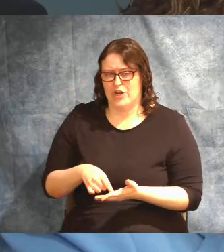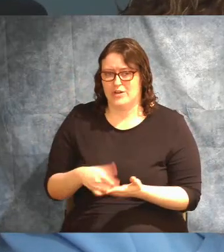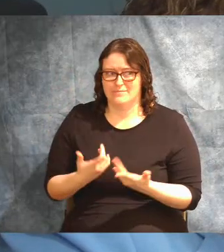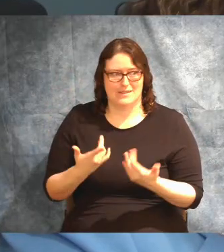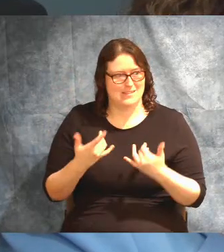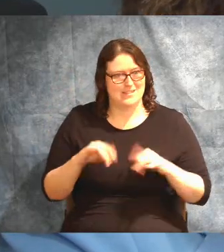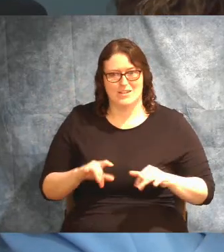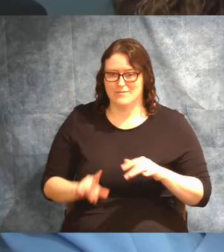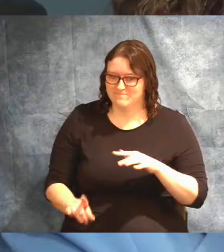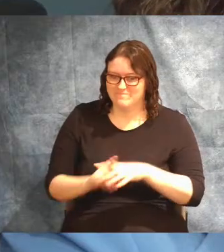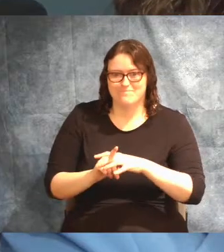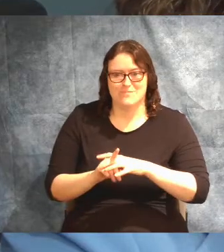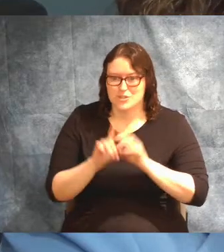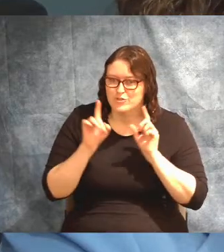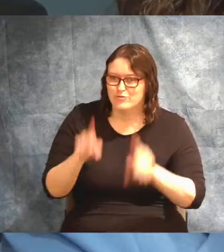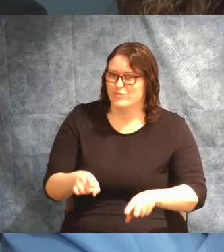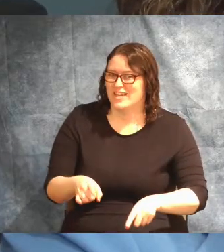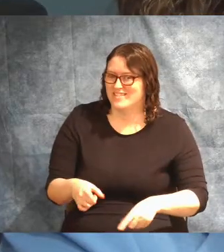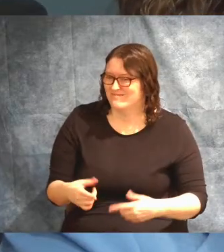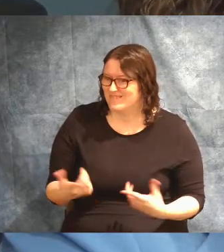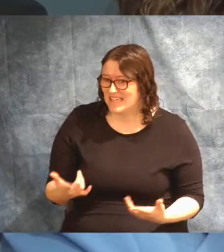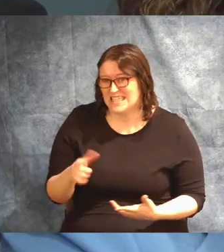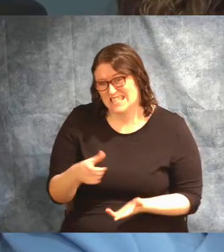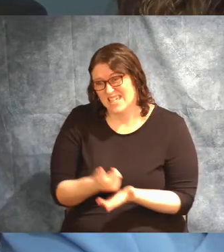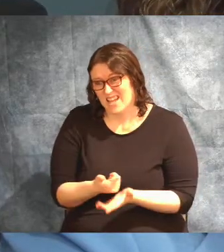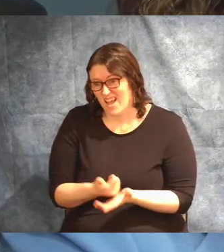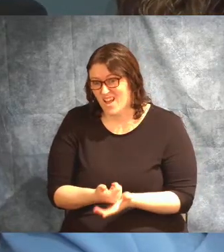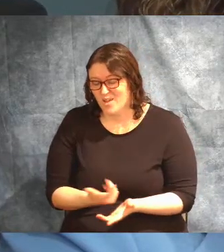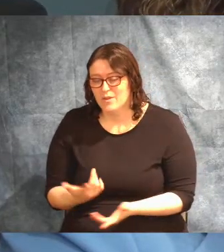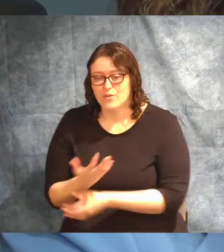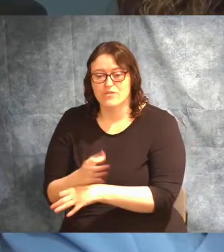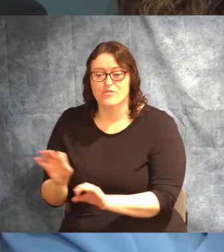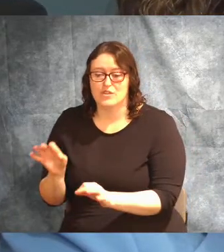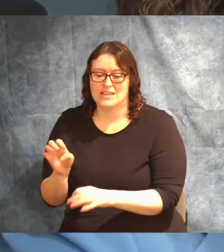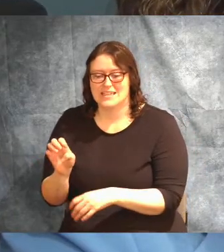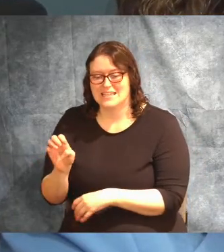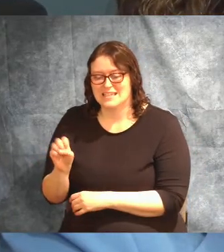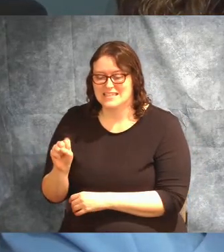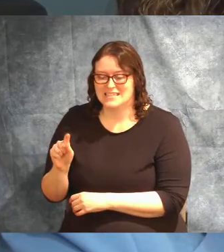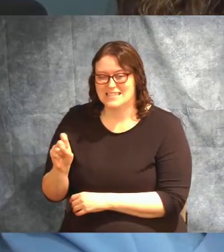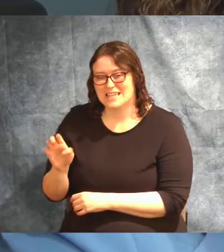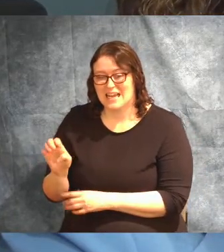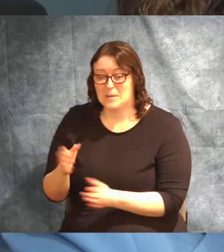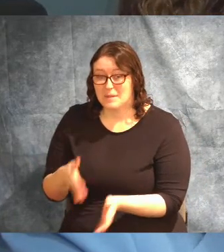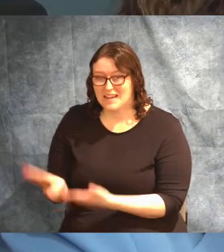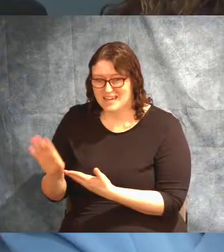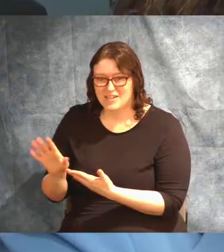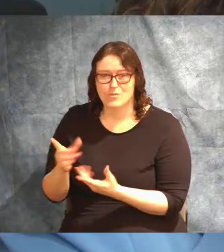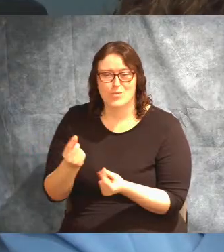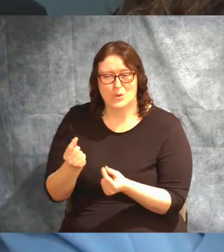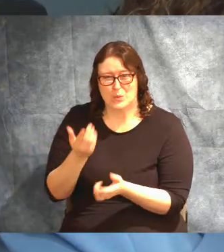they needed help. We had free estate planning by Judge Allan Triggs that was packed in there. Um,